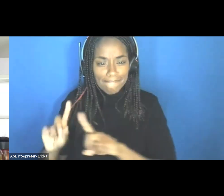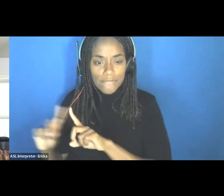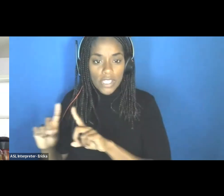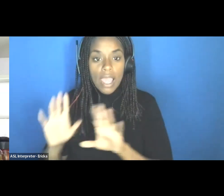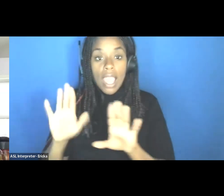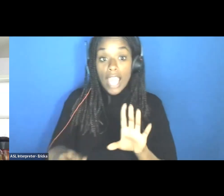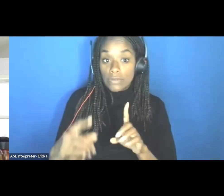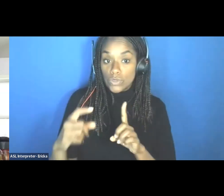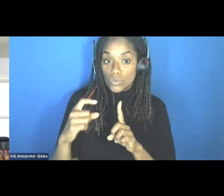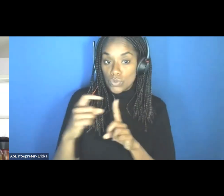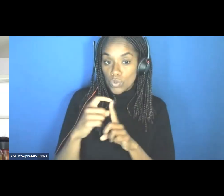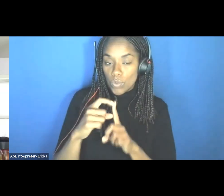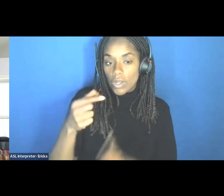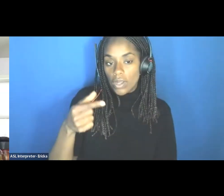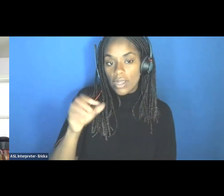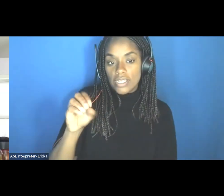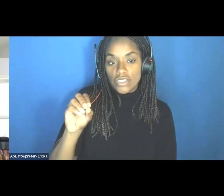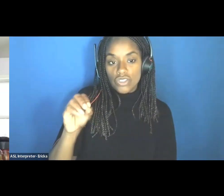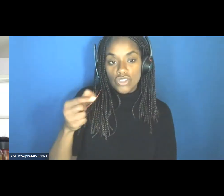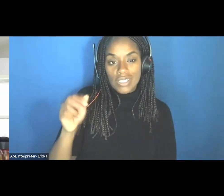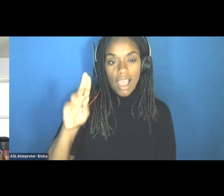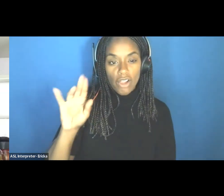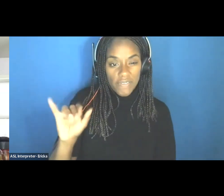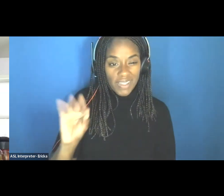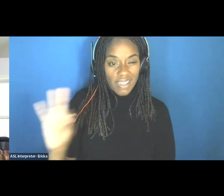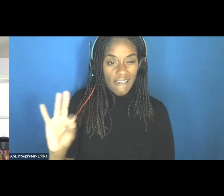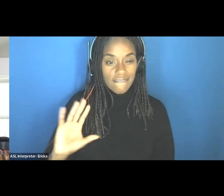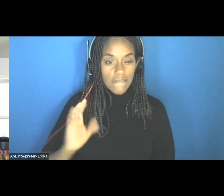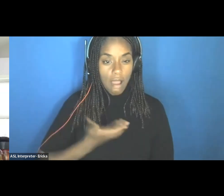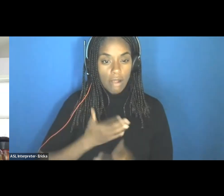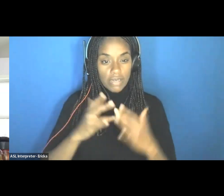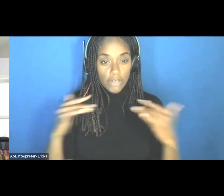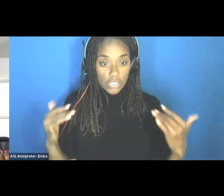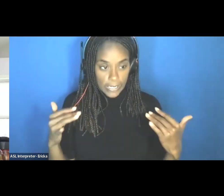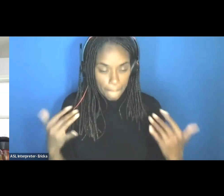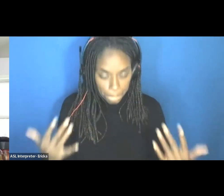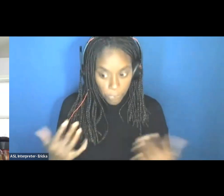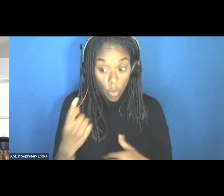I encourage you all to learn the geography of our diversity.